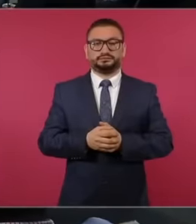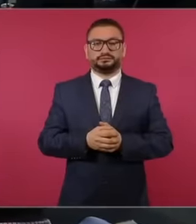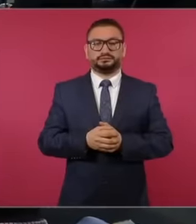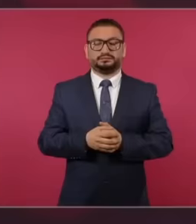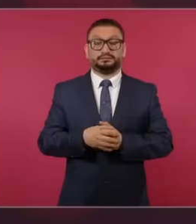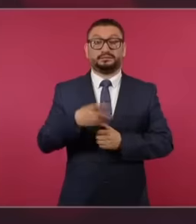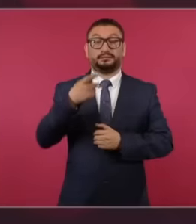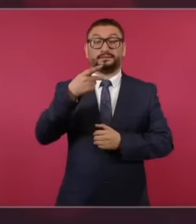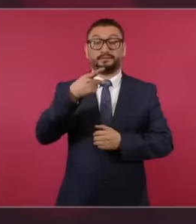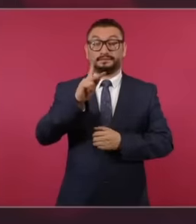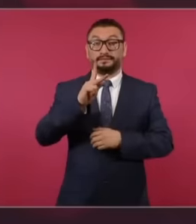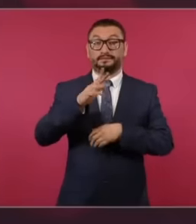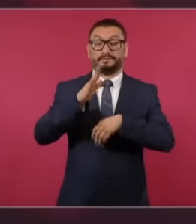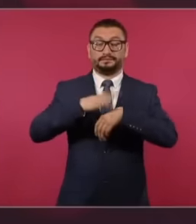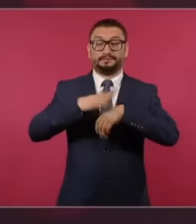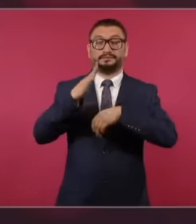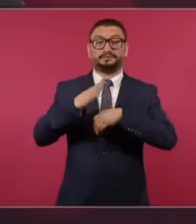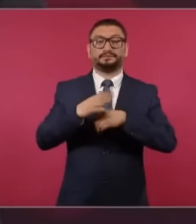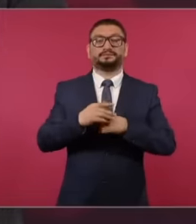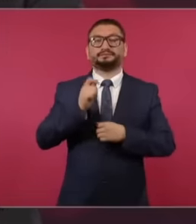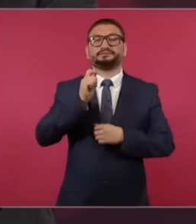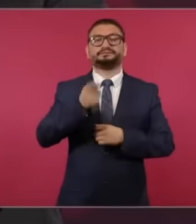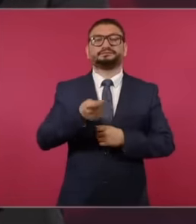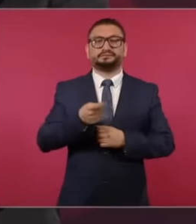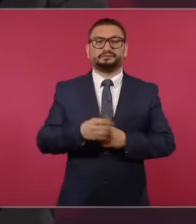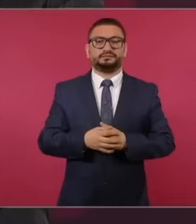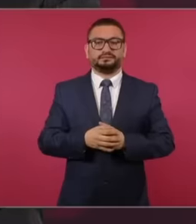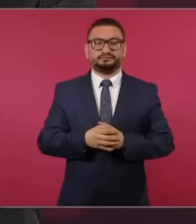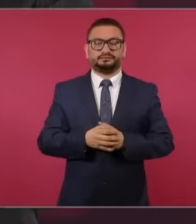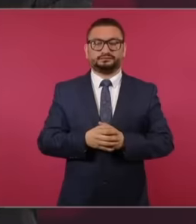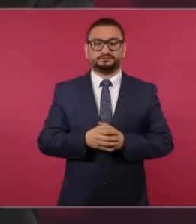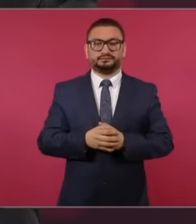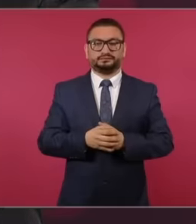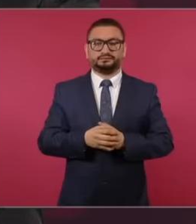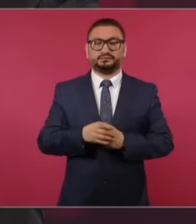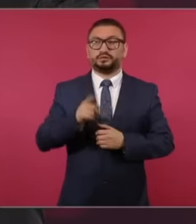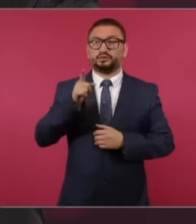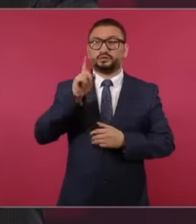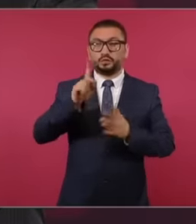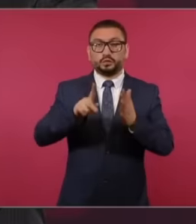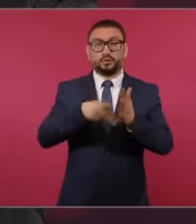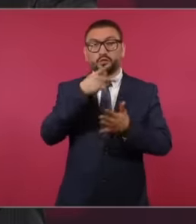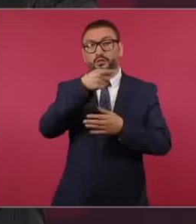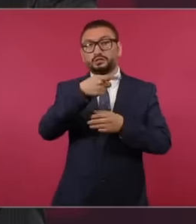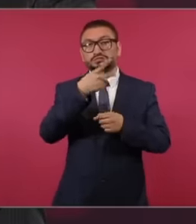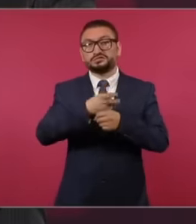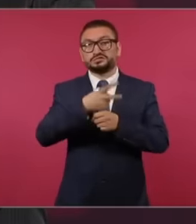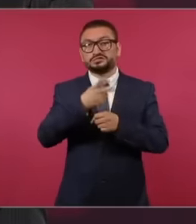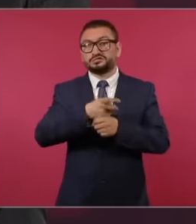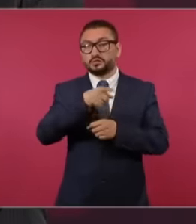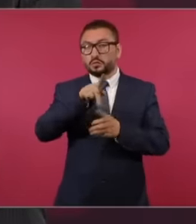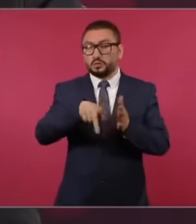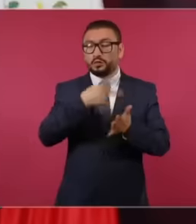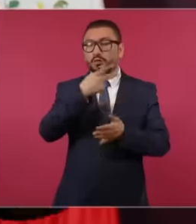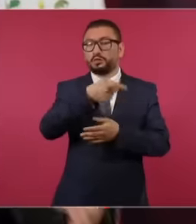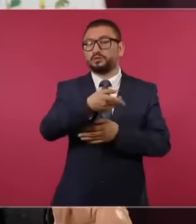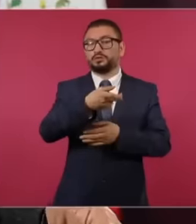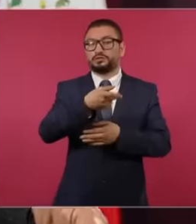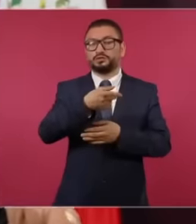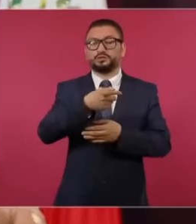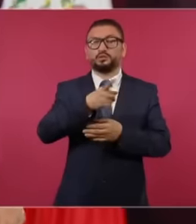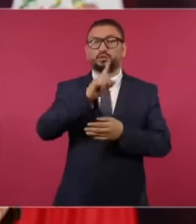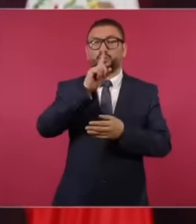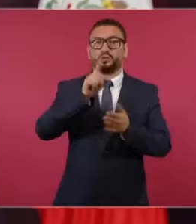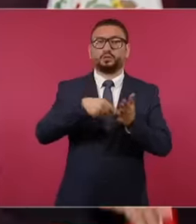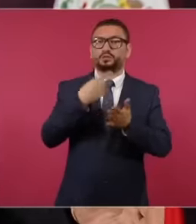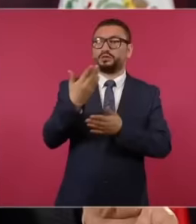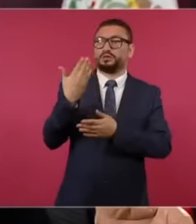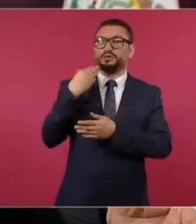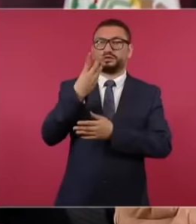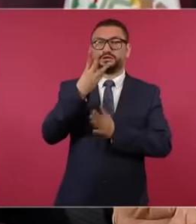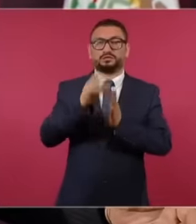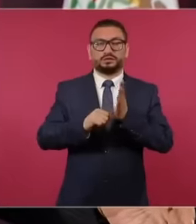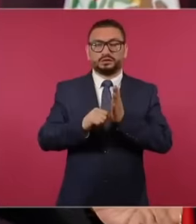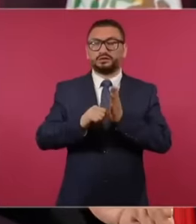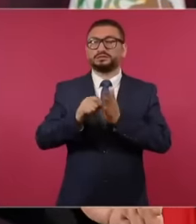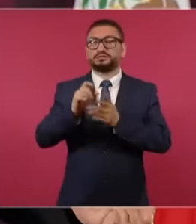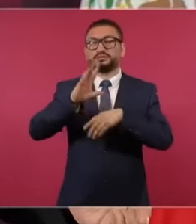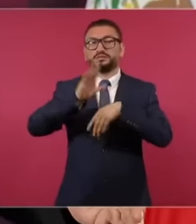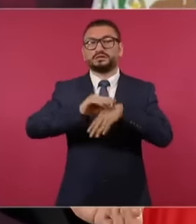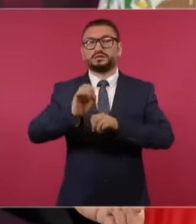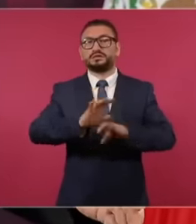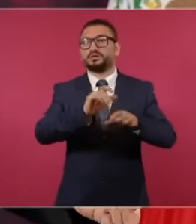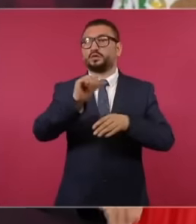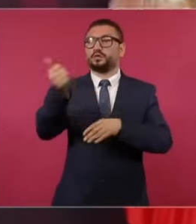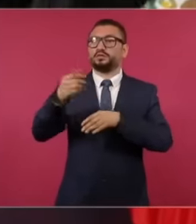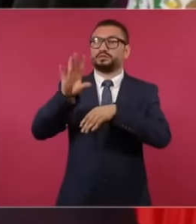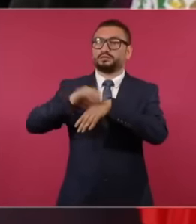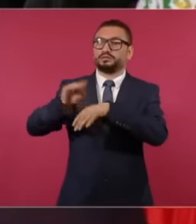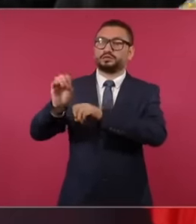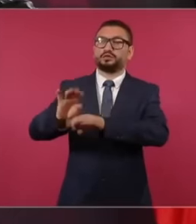you are also a repeat offender because you already did it three months ago with someone else a year ago.